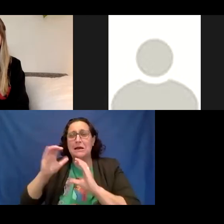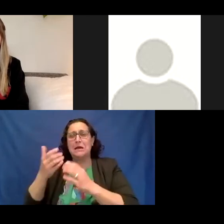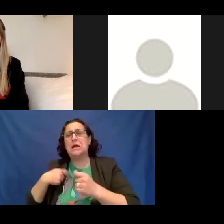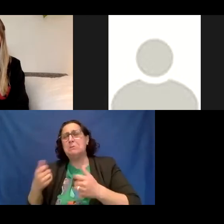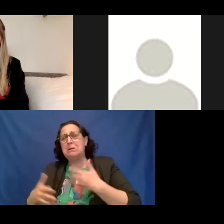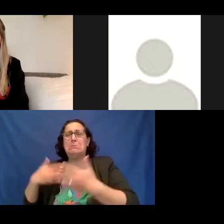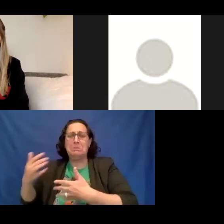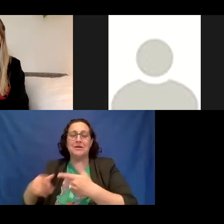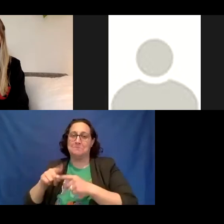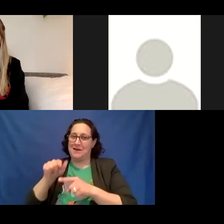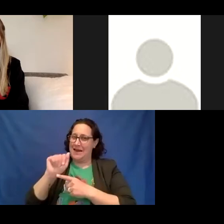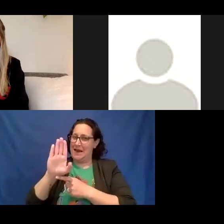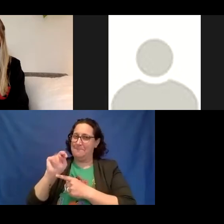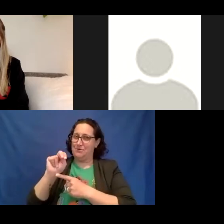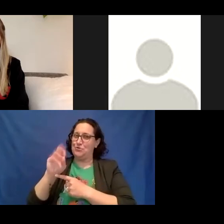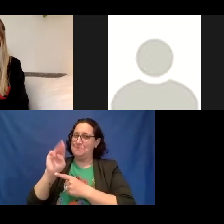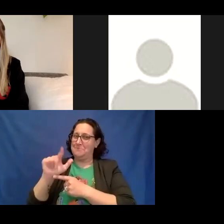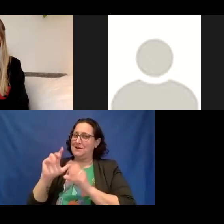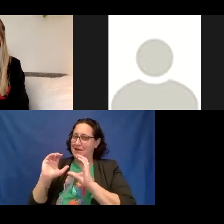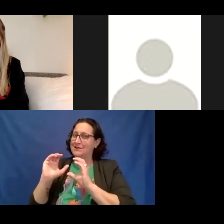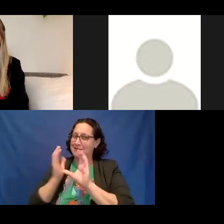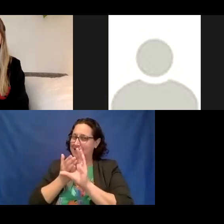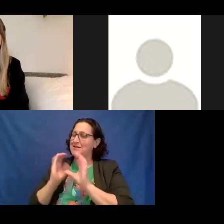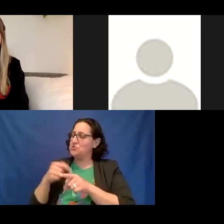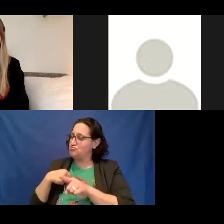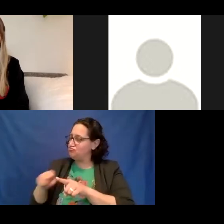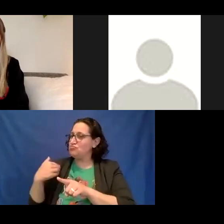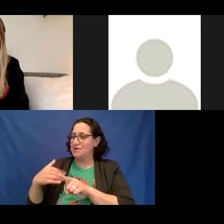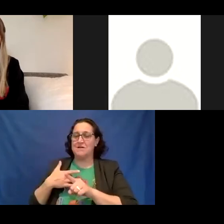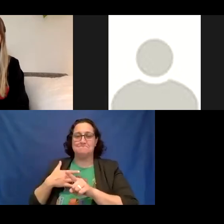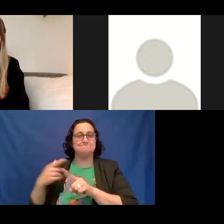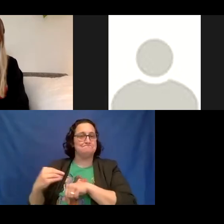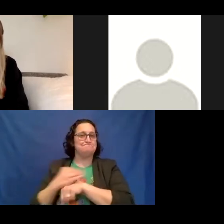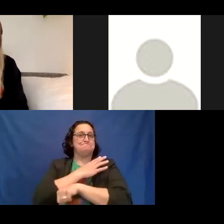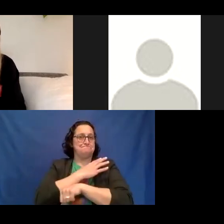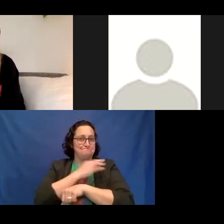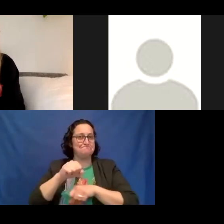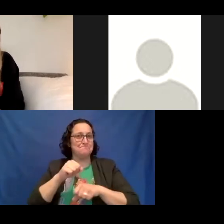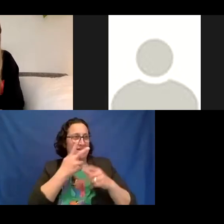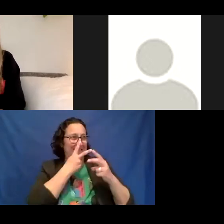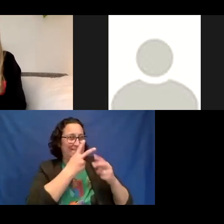One course that really stuck with me was Abnormal Psychology, that class had a huge impact on me